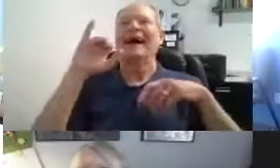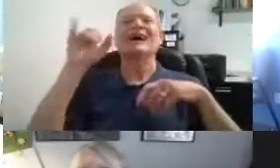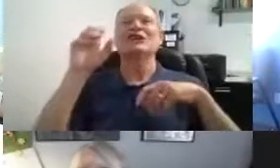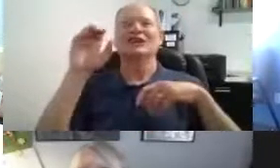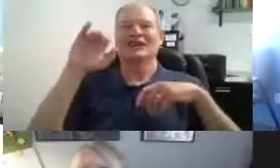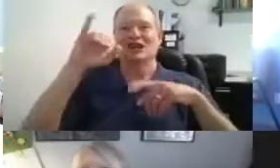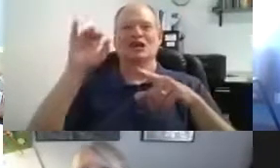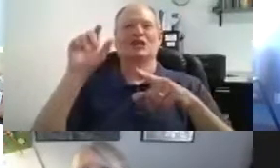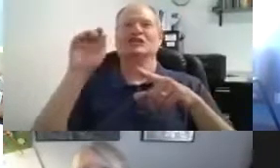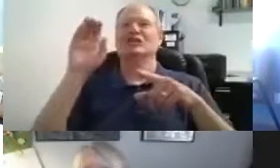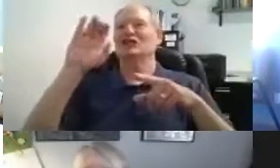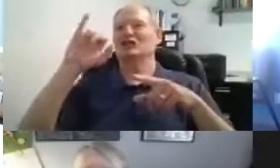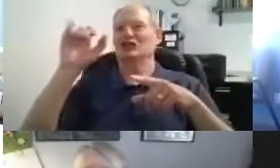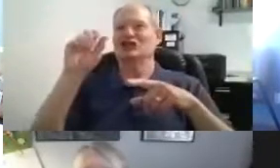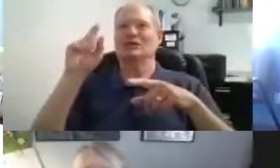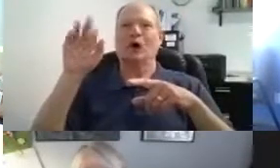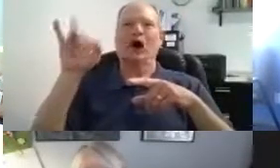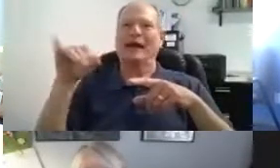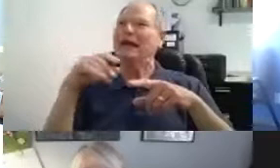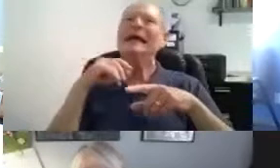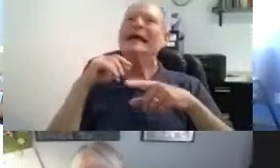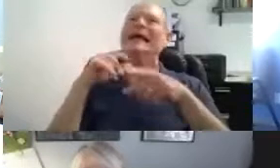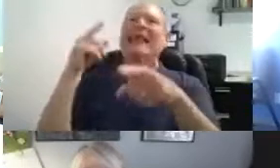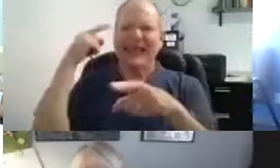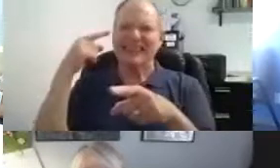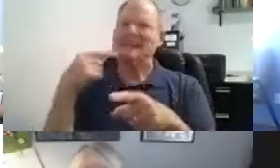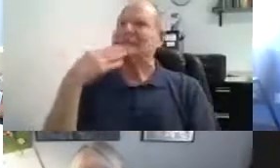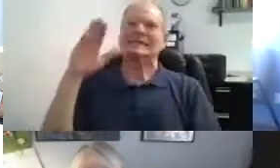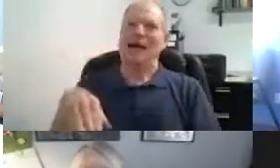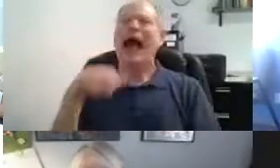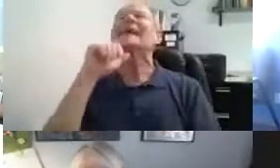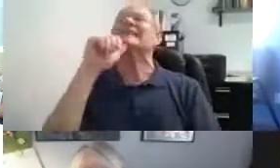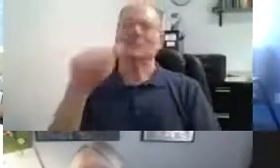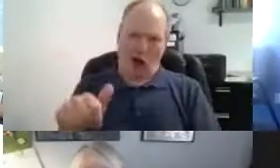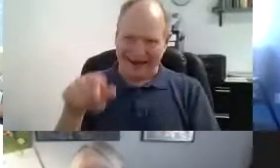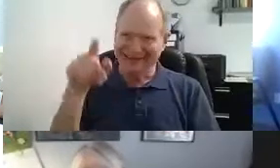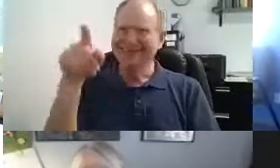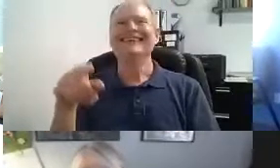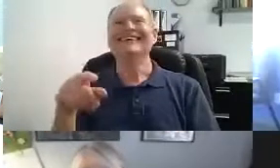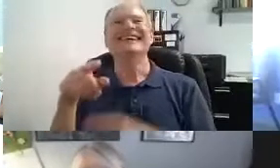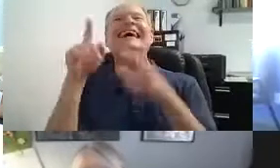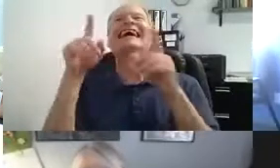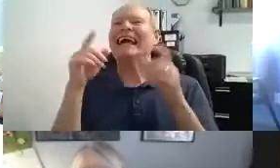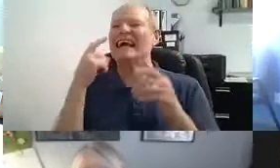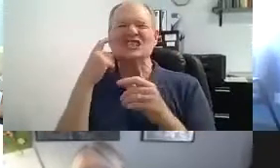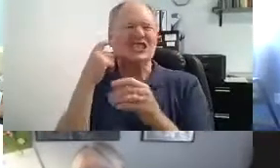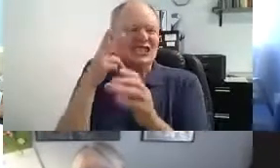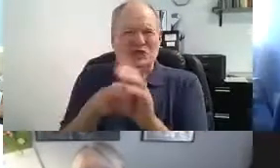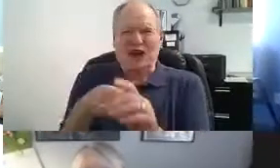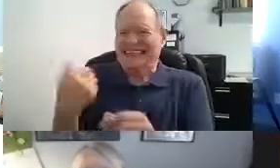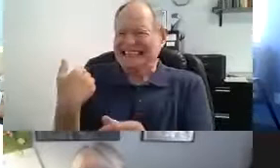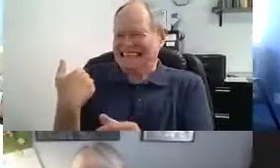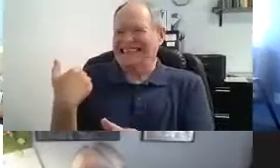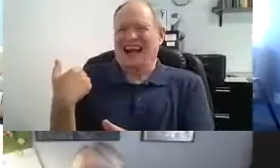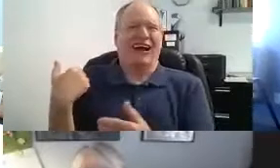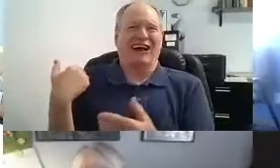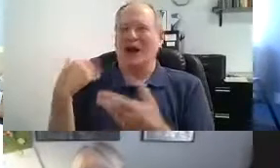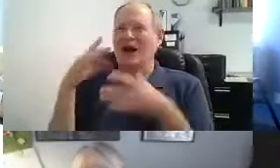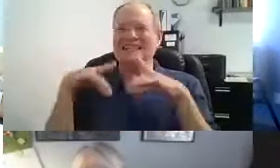Tom: Jabari may think he is bad at signing, but he is not. He had just started with us a short time ago.